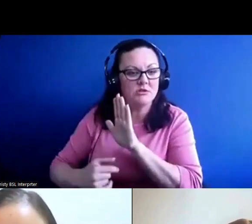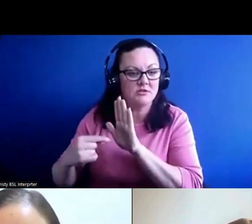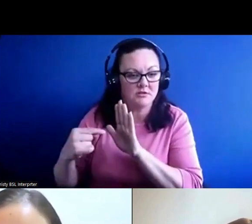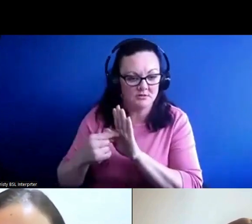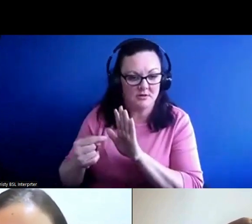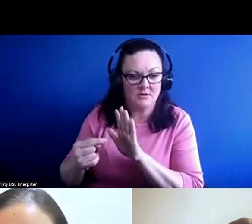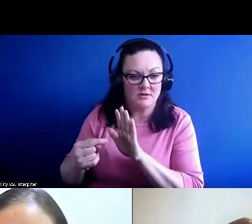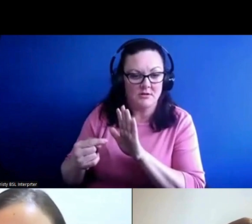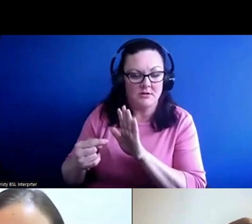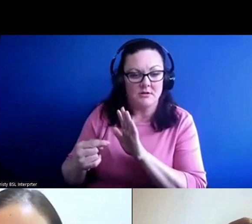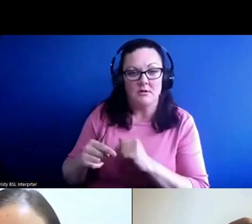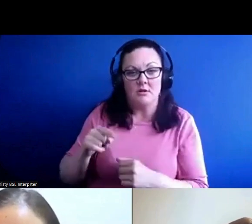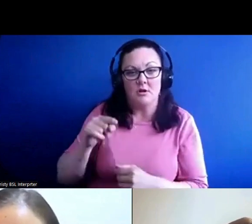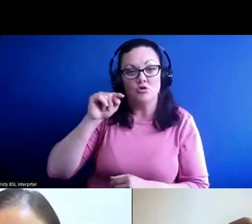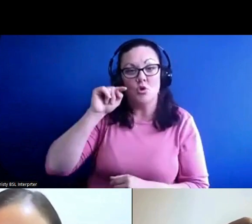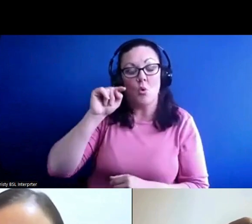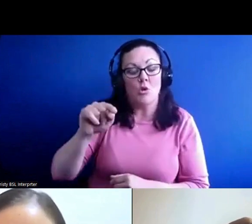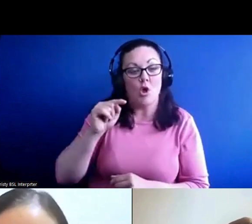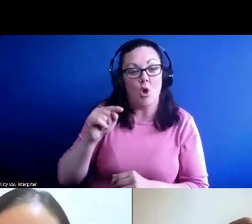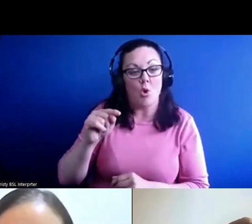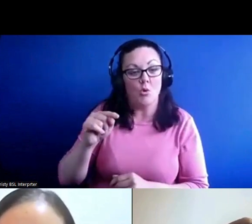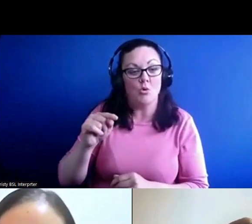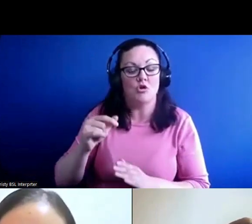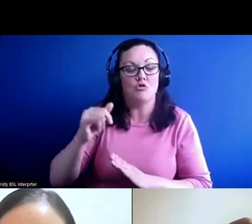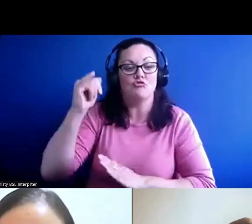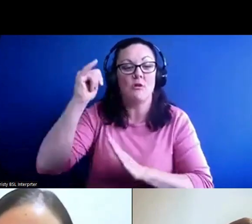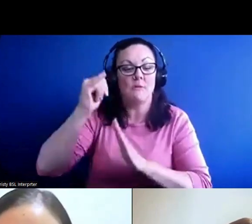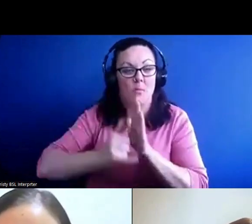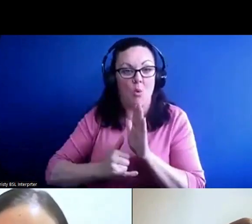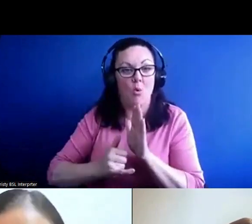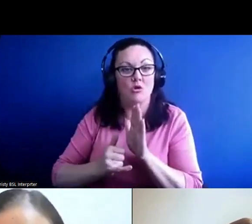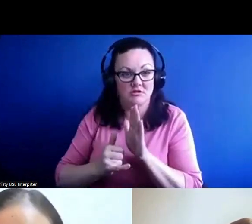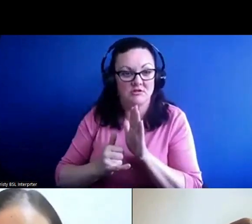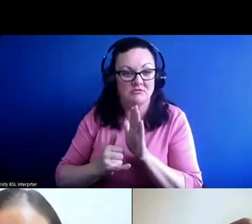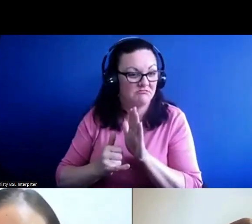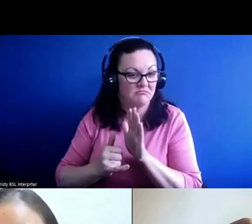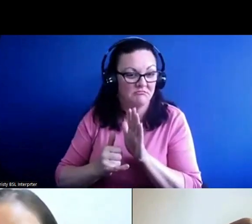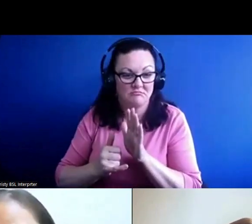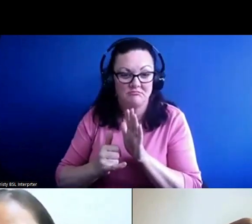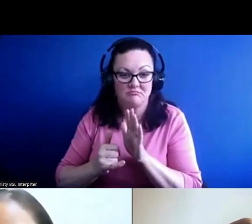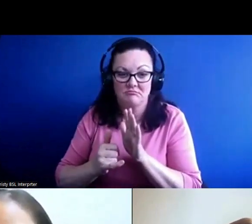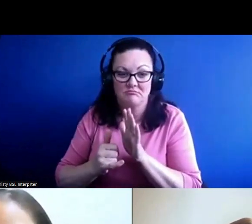reports straight from the Kobo Toolbox report.